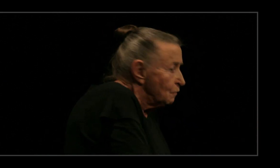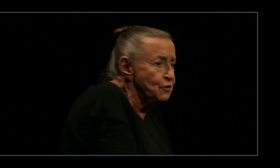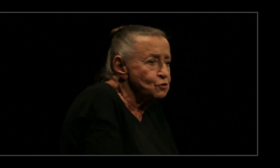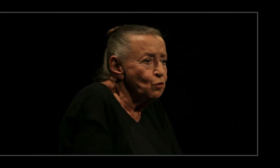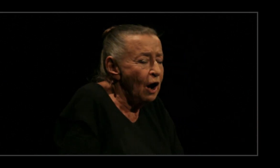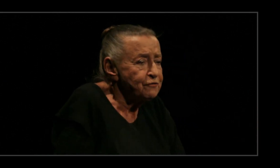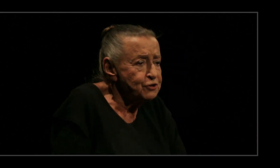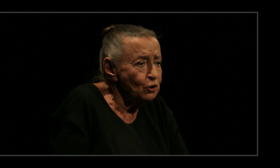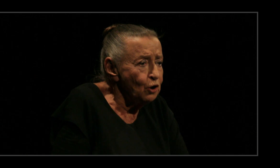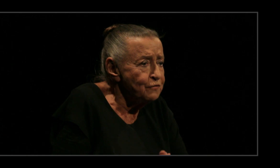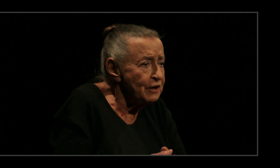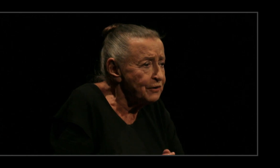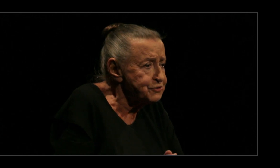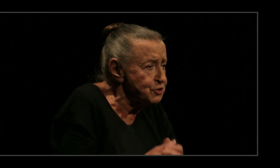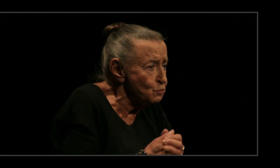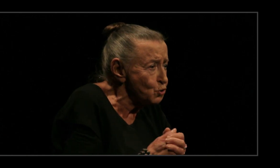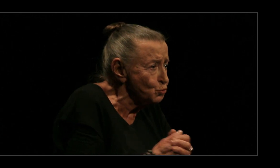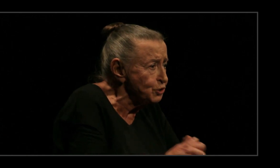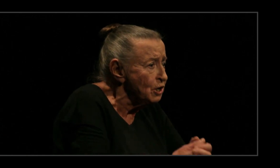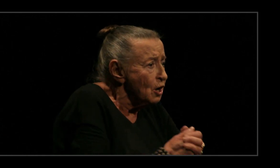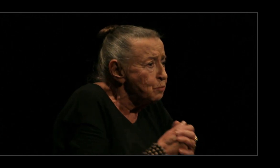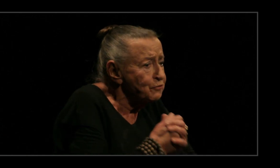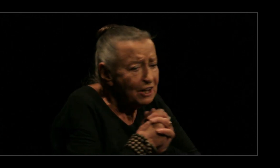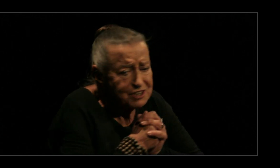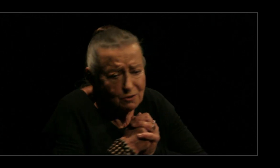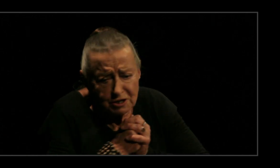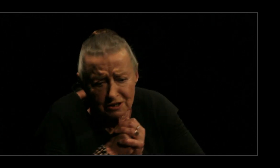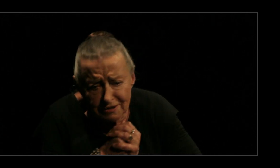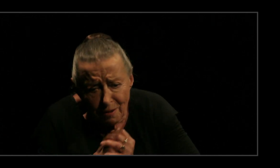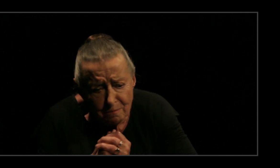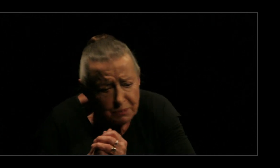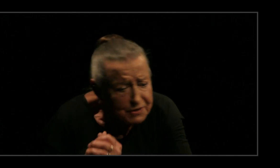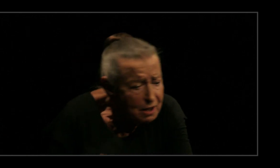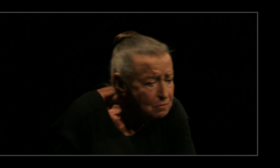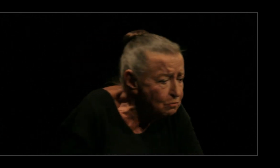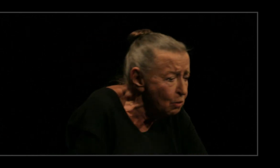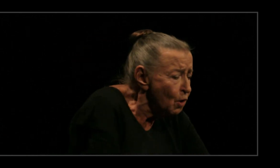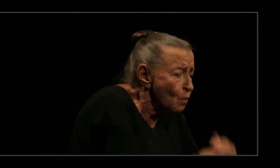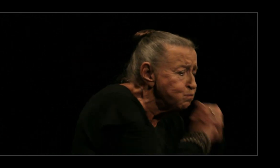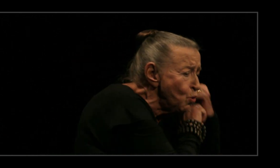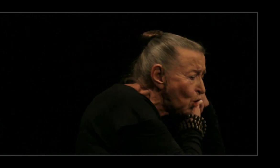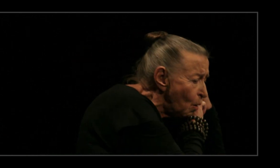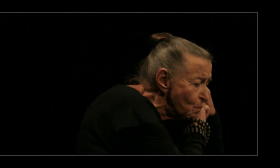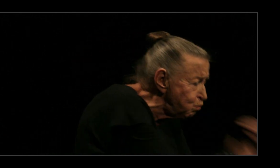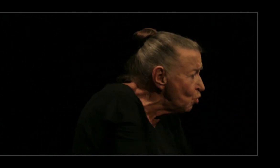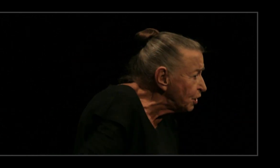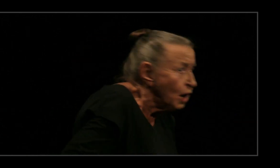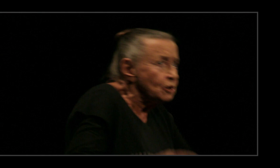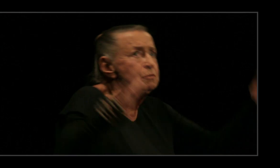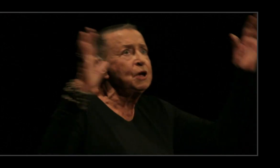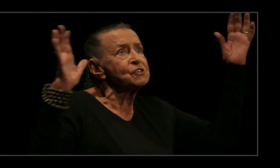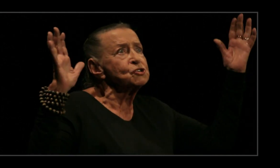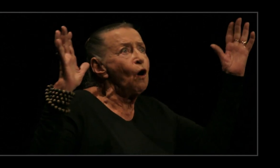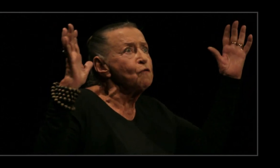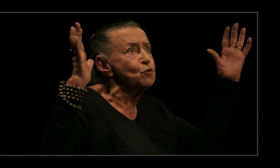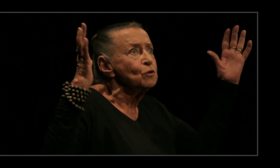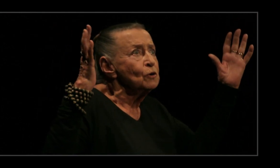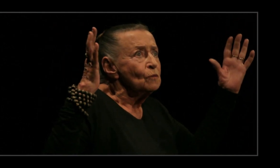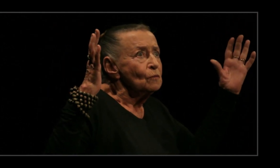Hearing the marvellous song, the tall trees each repeated it, oak to oak and beech to beech. And he blew;